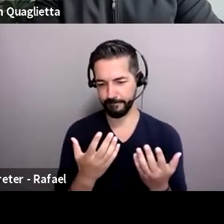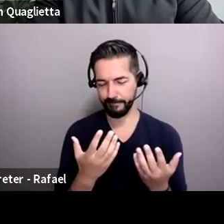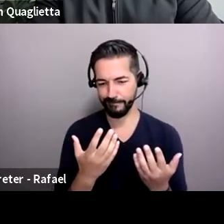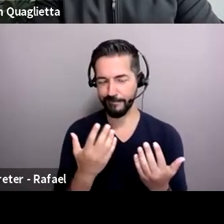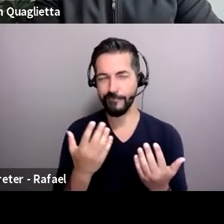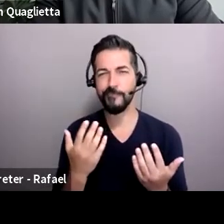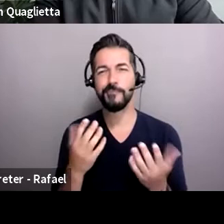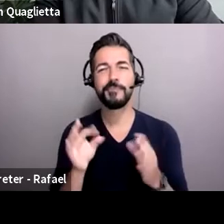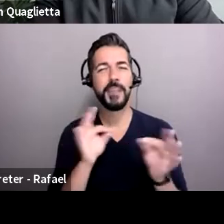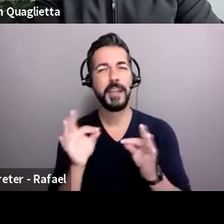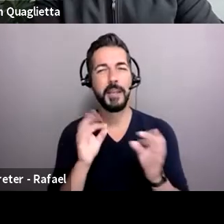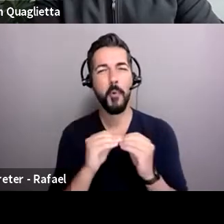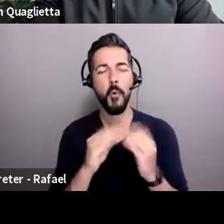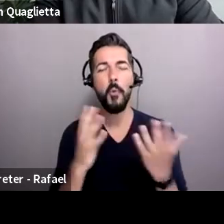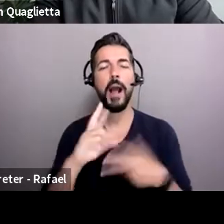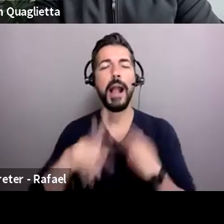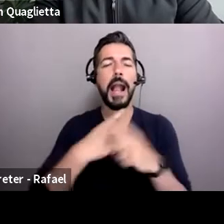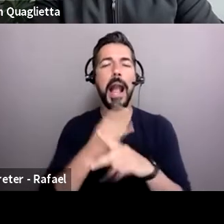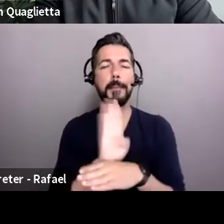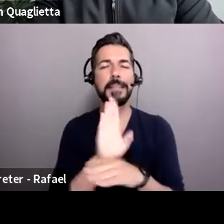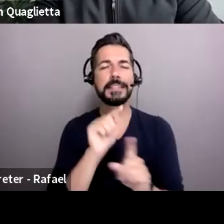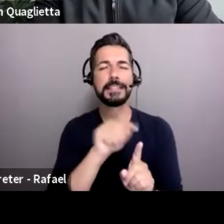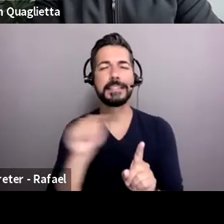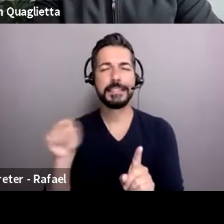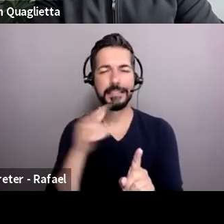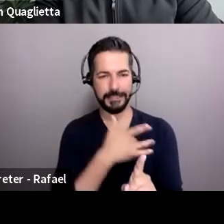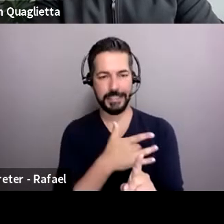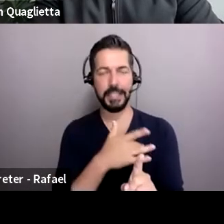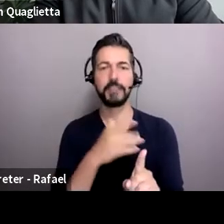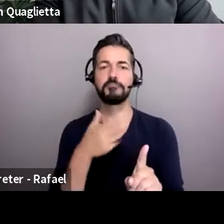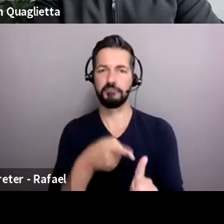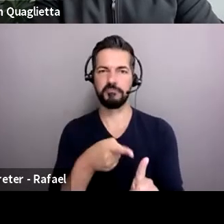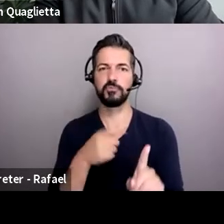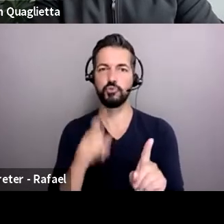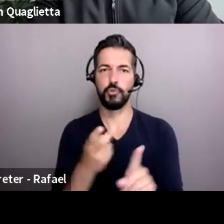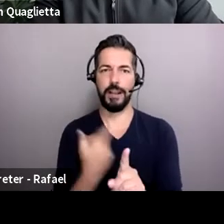on the type of businesses that really work well with SEO. Is it really any business?